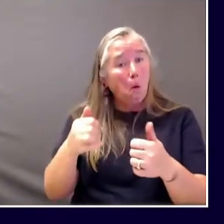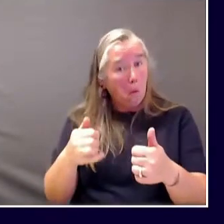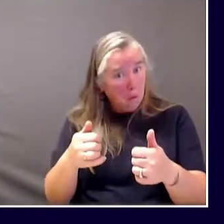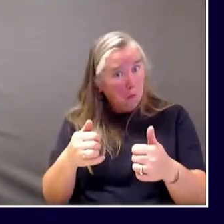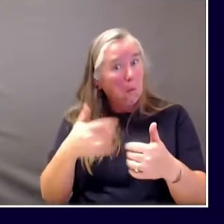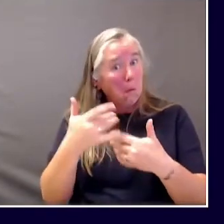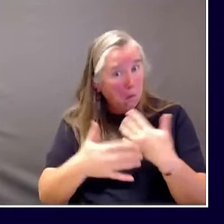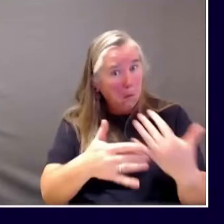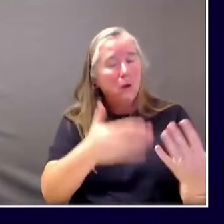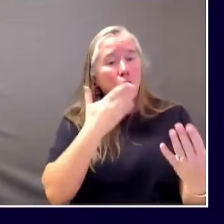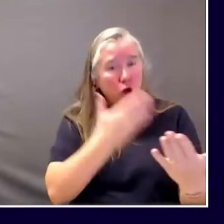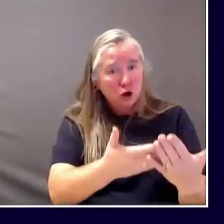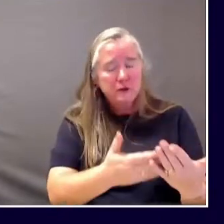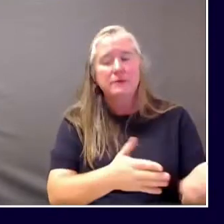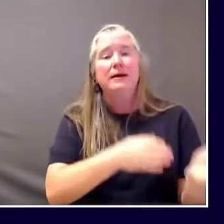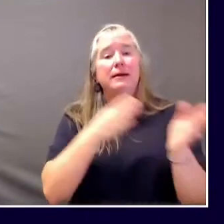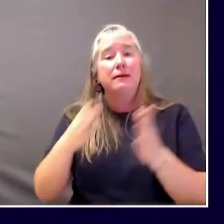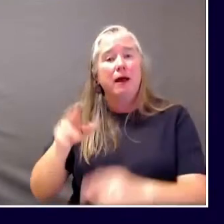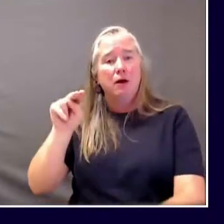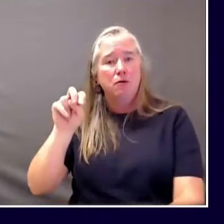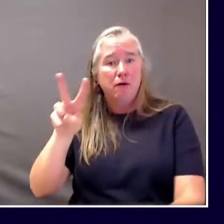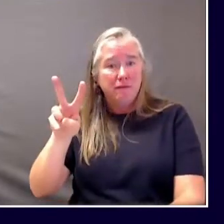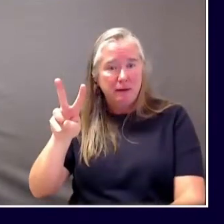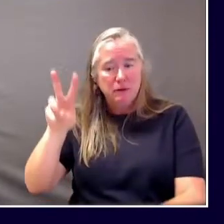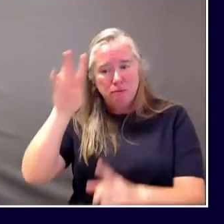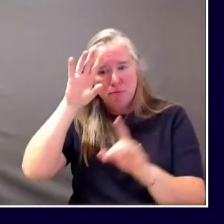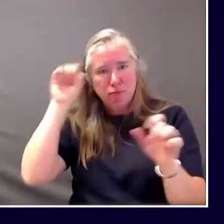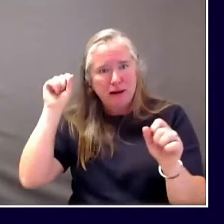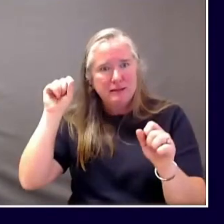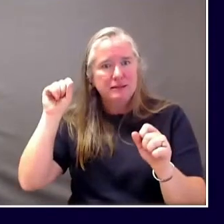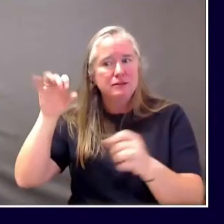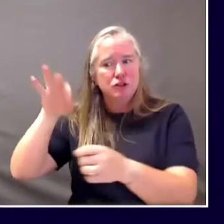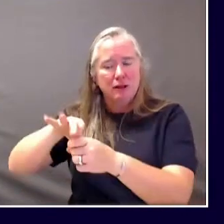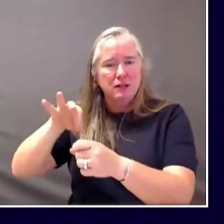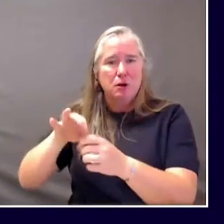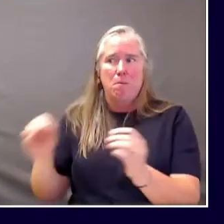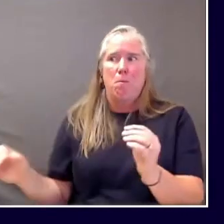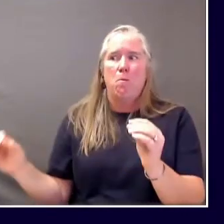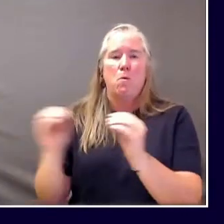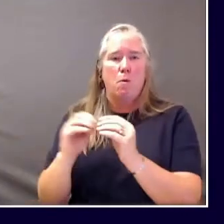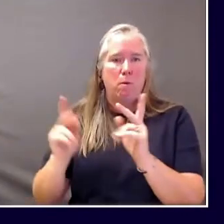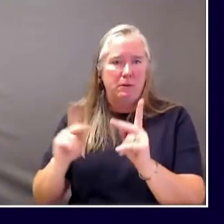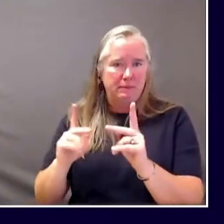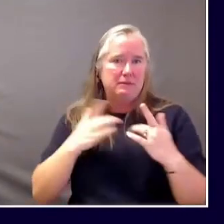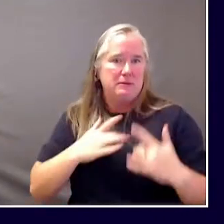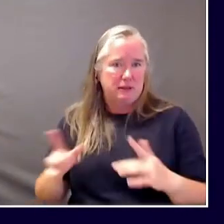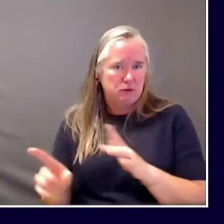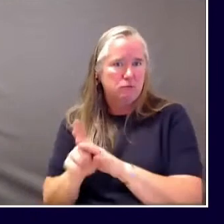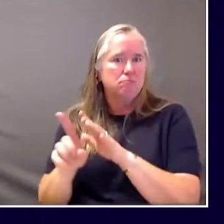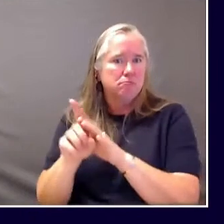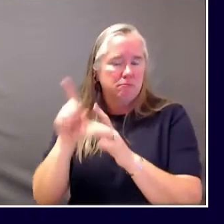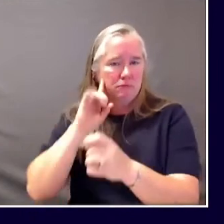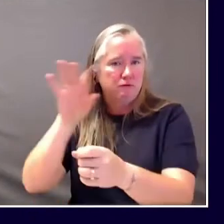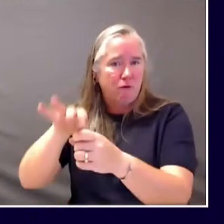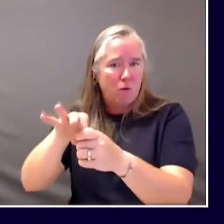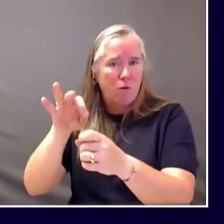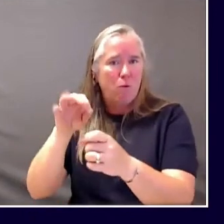presidential election at the top of the ballot is generating a